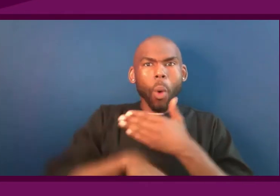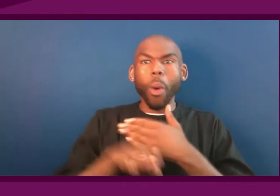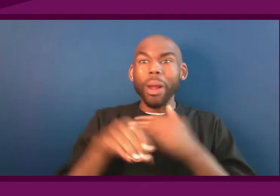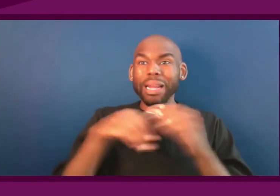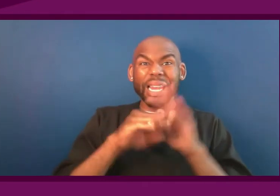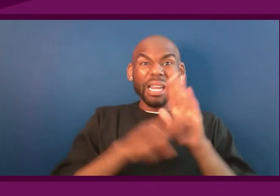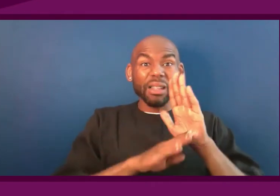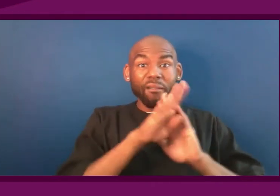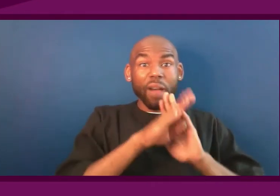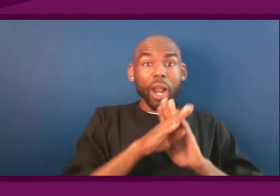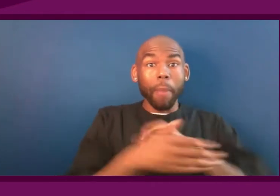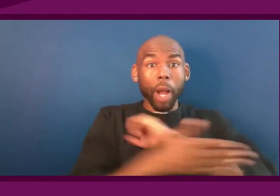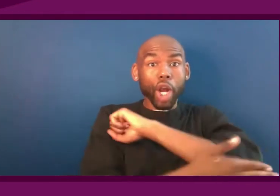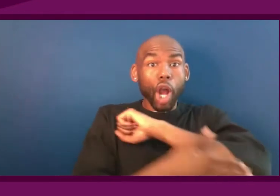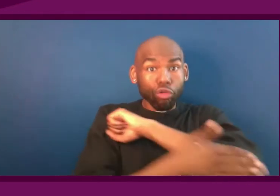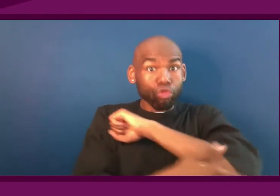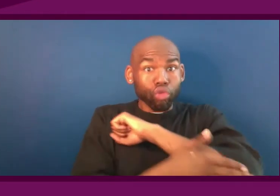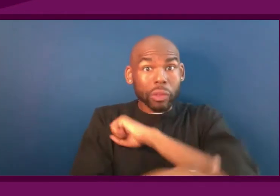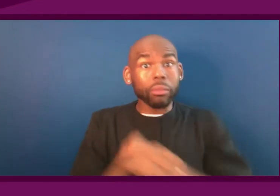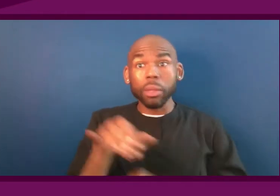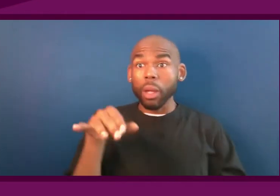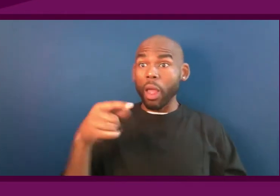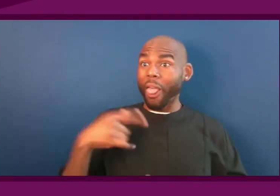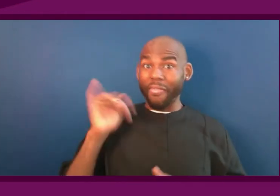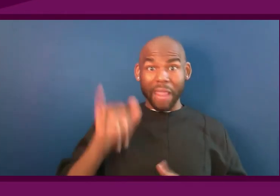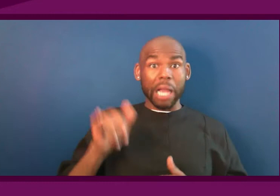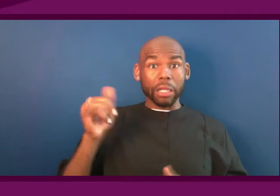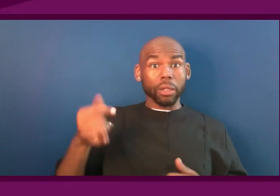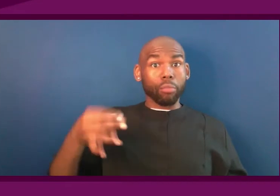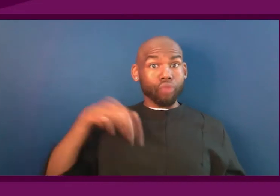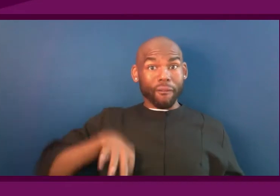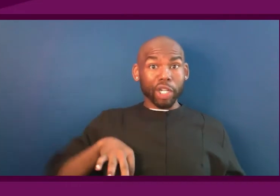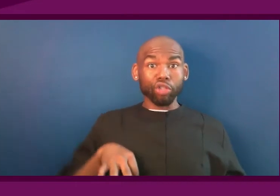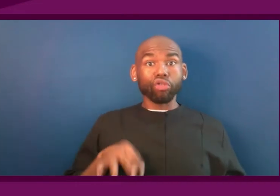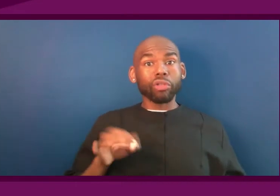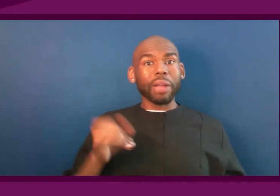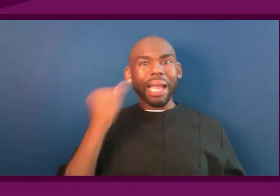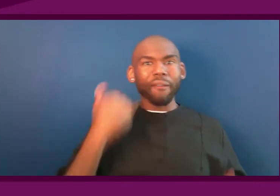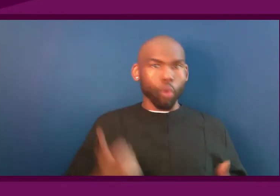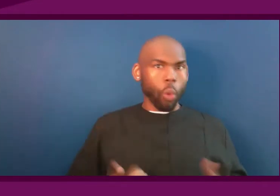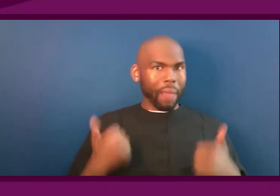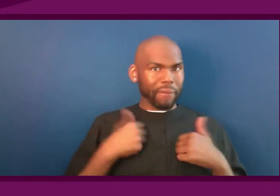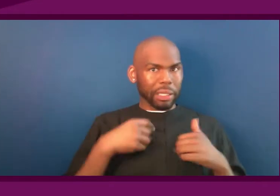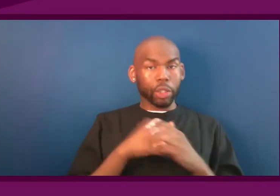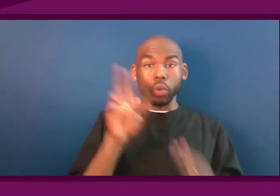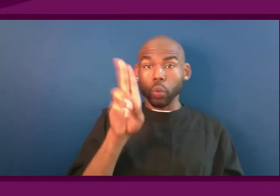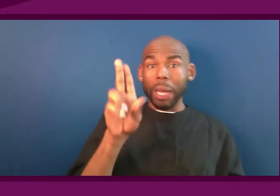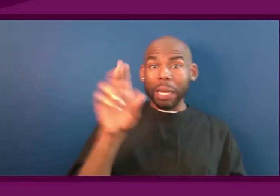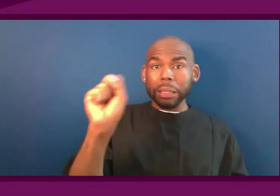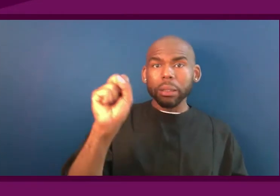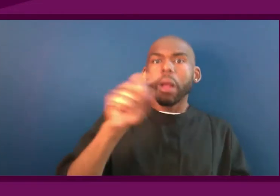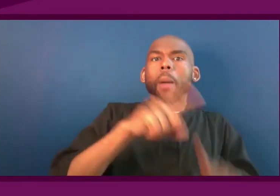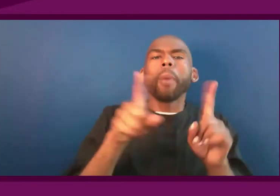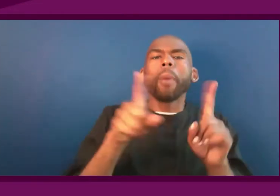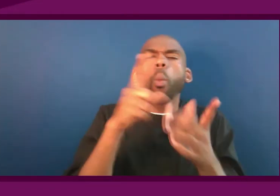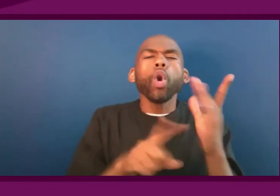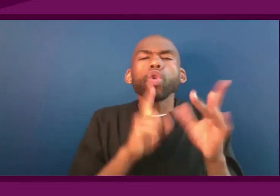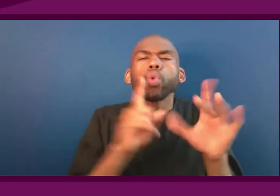that's the opportunity that we all have. Ashley Inkumsah: Yeah. That's the age old question. What are we doing with our privilege? And I think allyship is